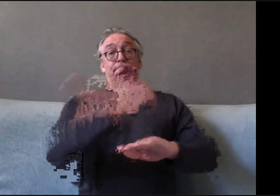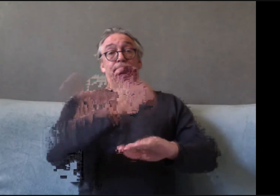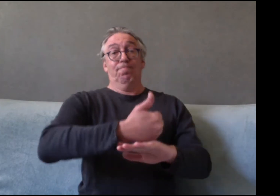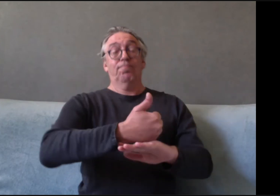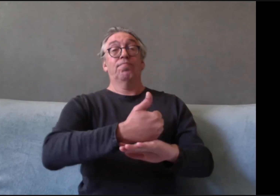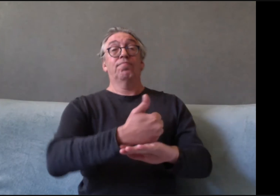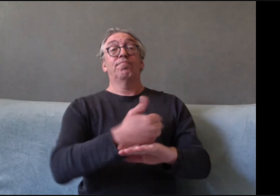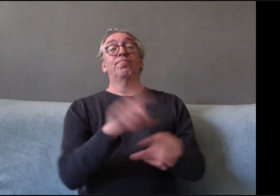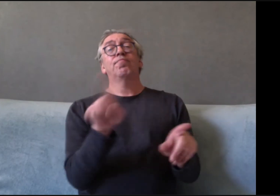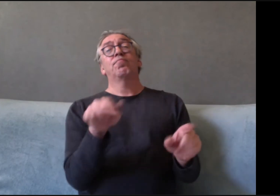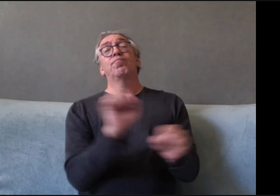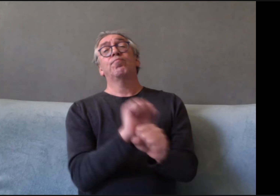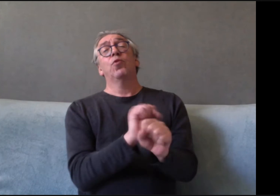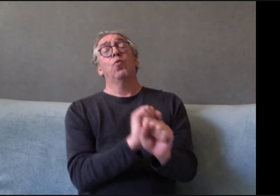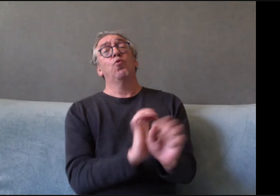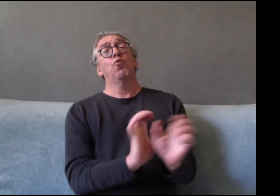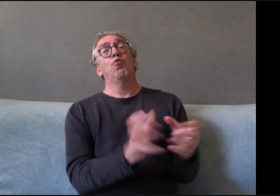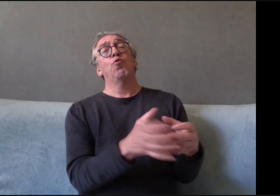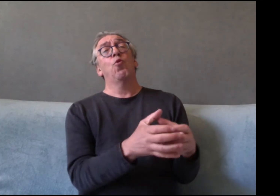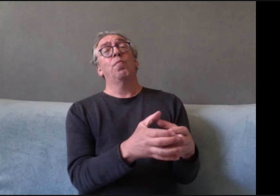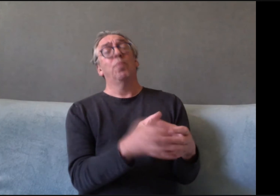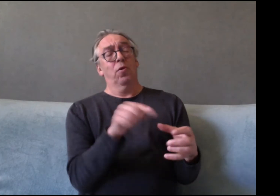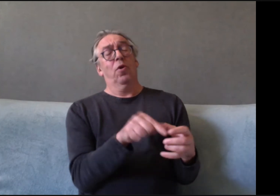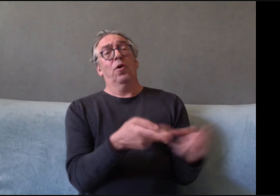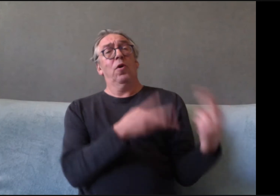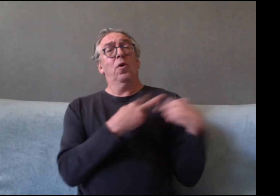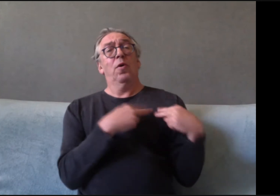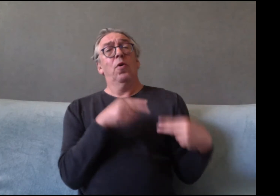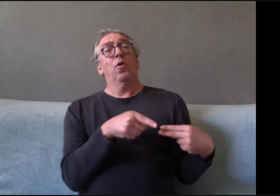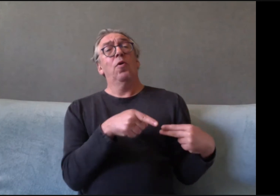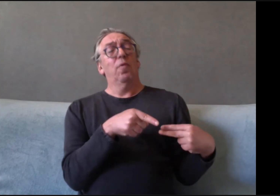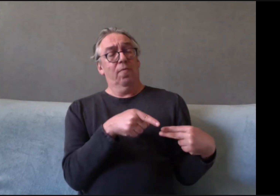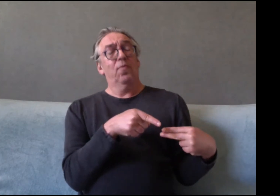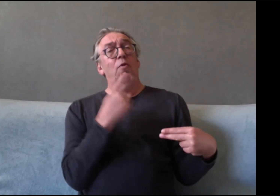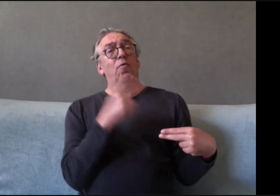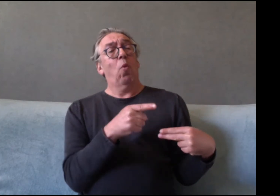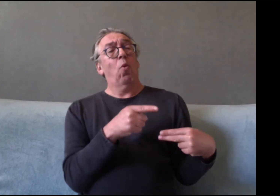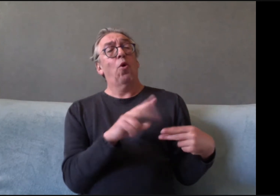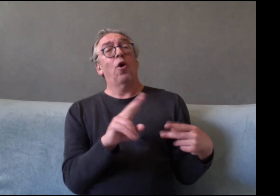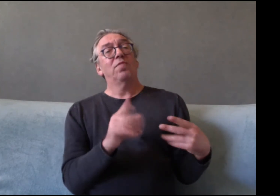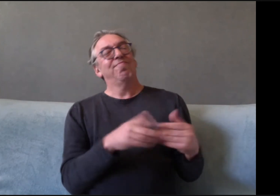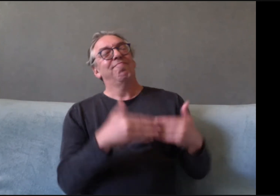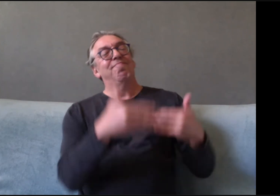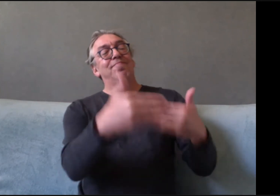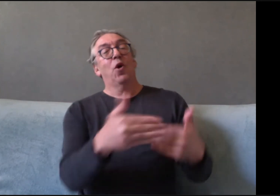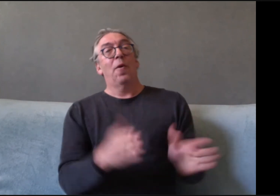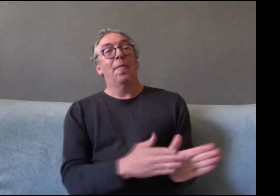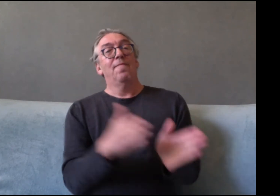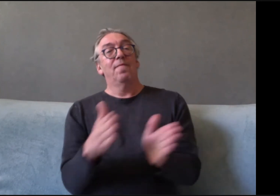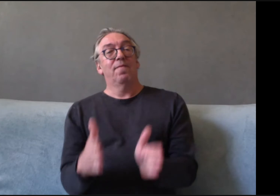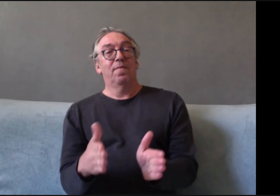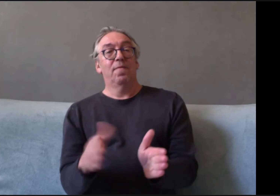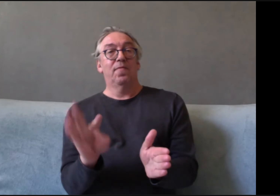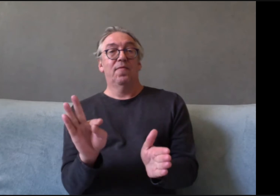and proposed to me to be part of this group. This means a recognition of the job that the movement do